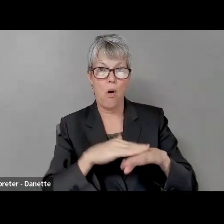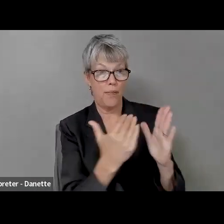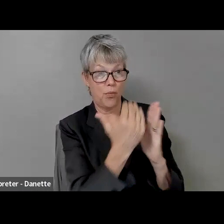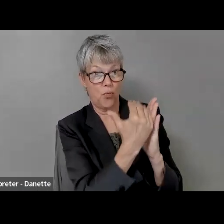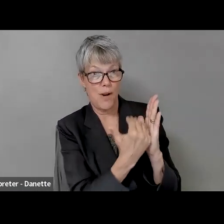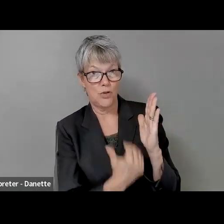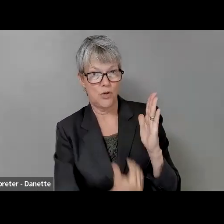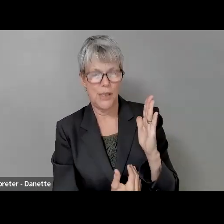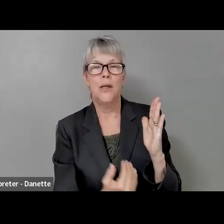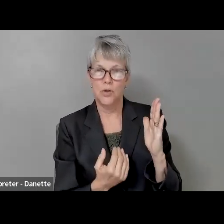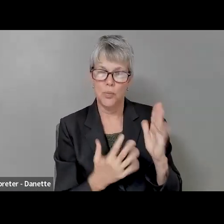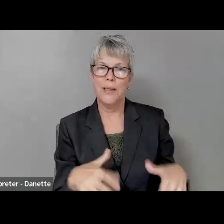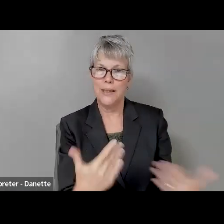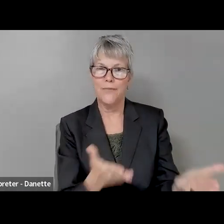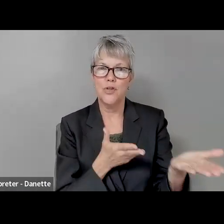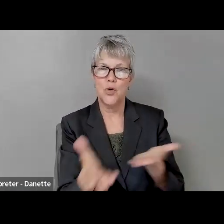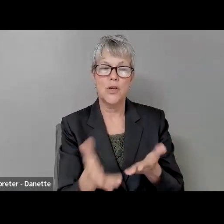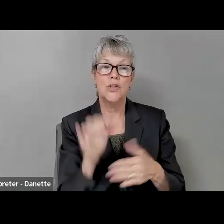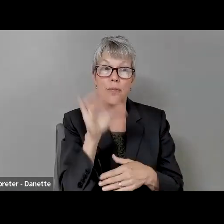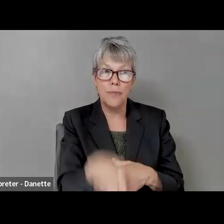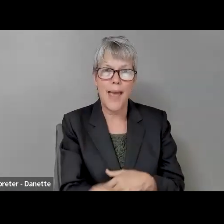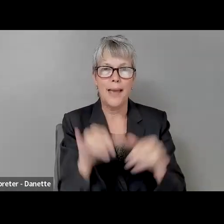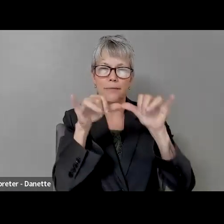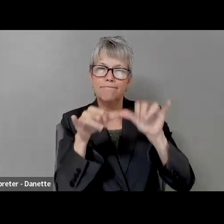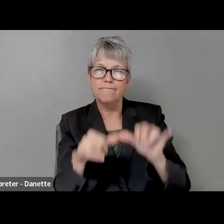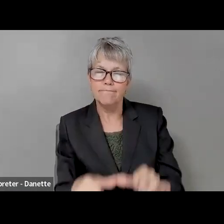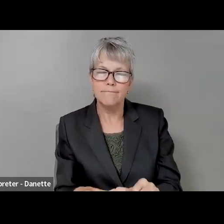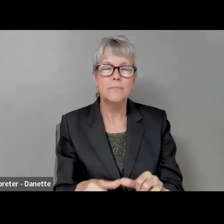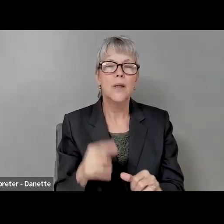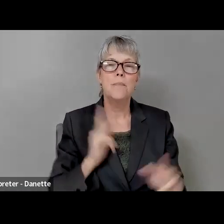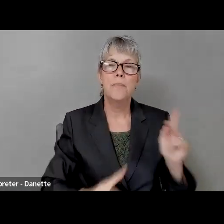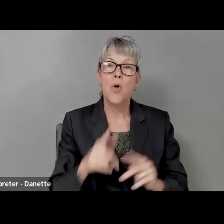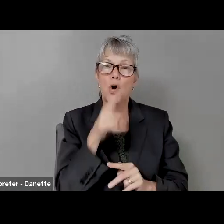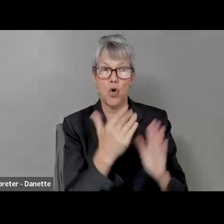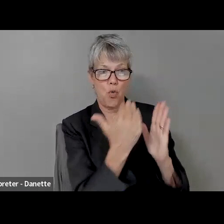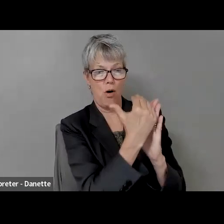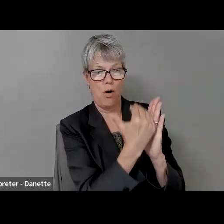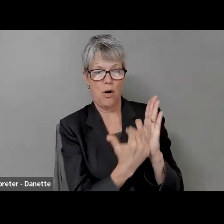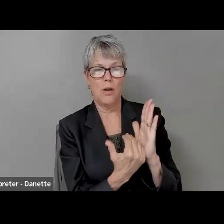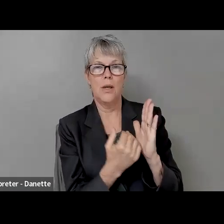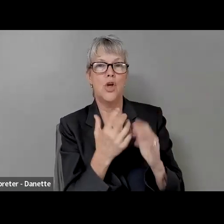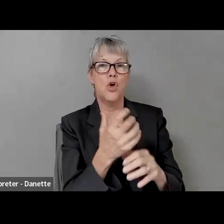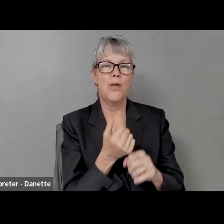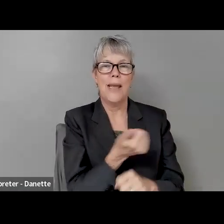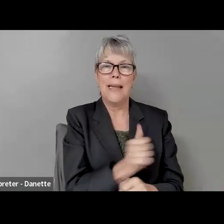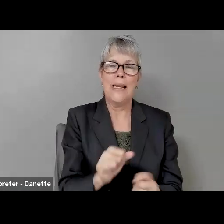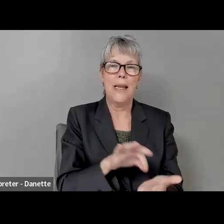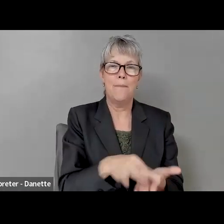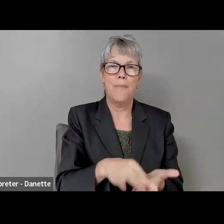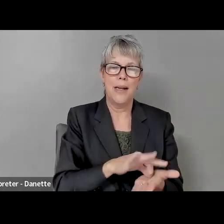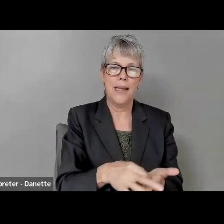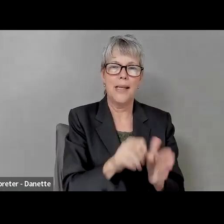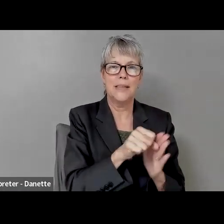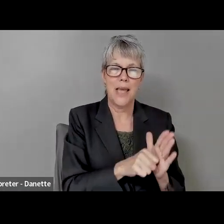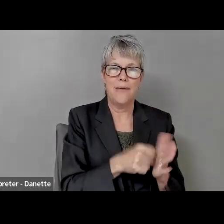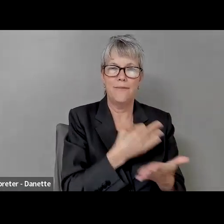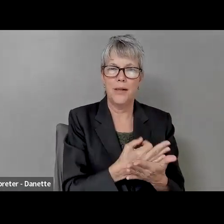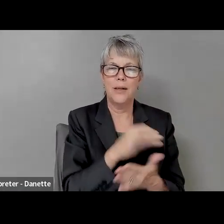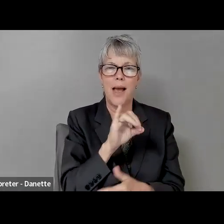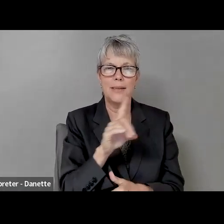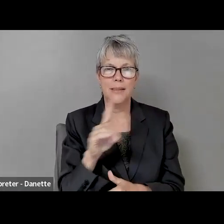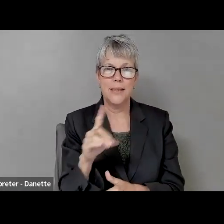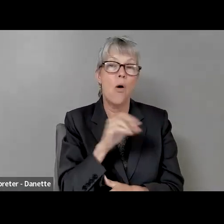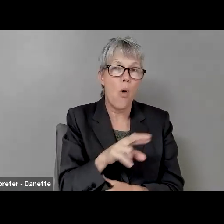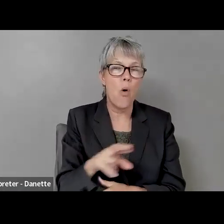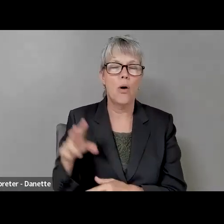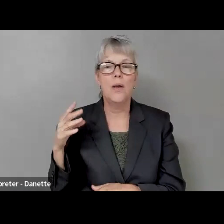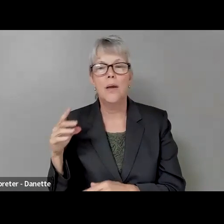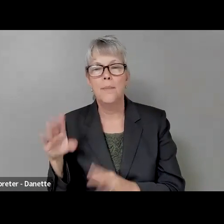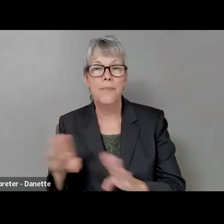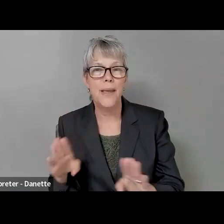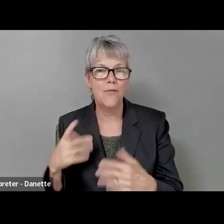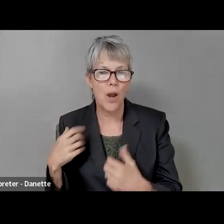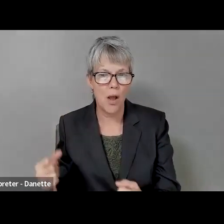Kelly Crosbie (she/her): So this measure looks at the number of people on the registry of um that needs who are getting any medicaid or state-funded, Id d or behavioral health. So mental health or substance use surveys